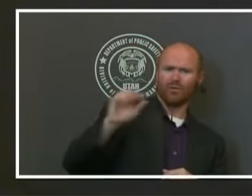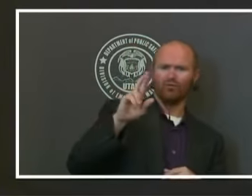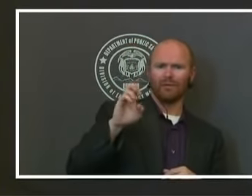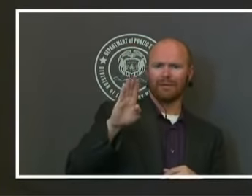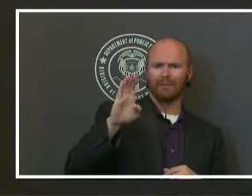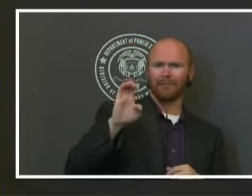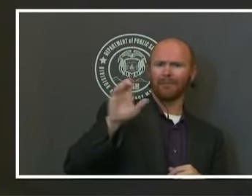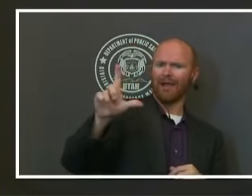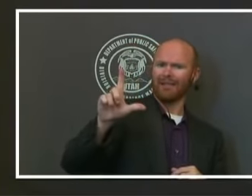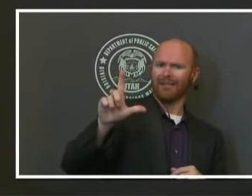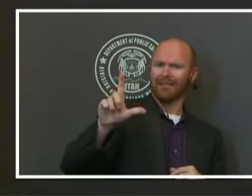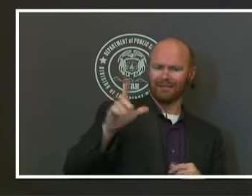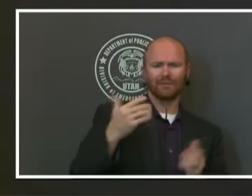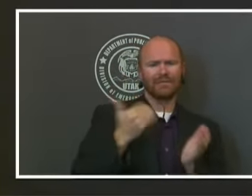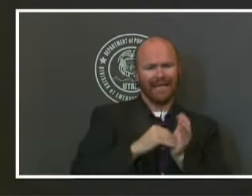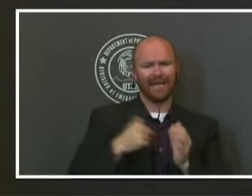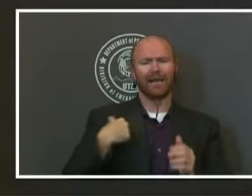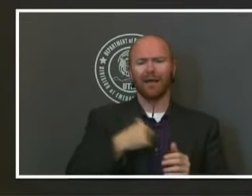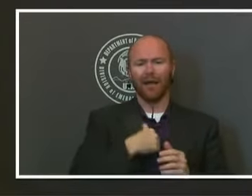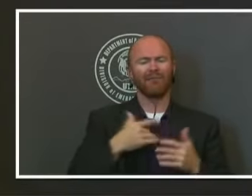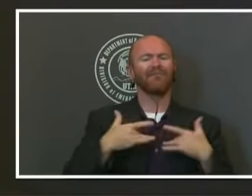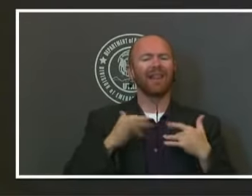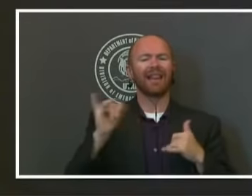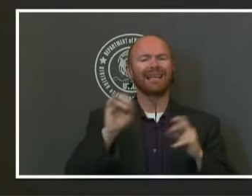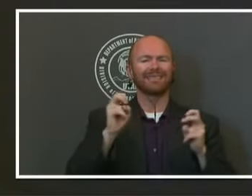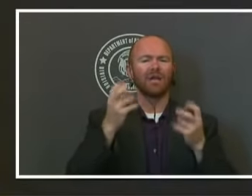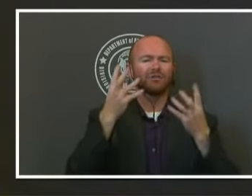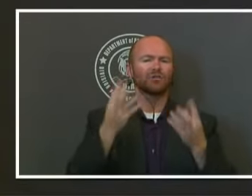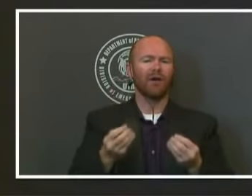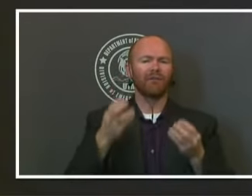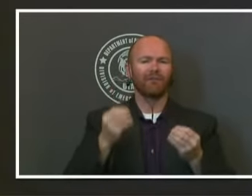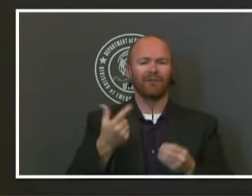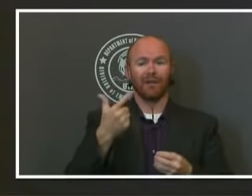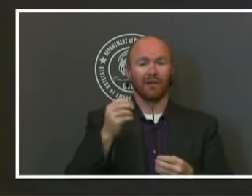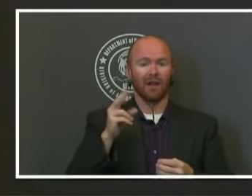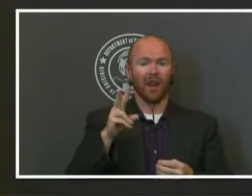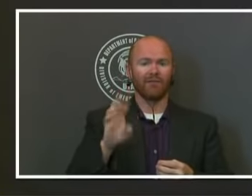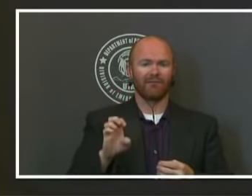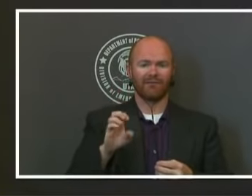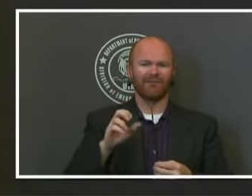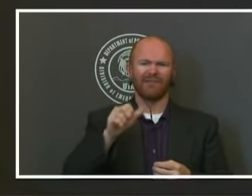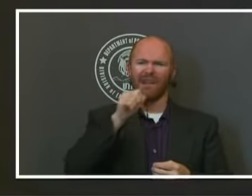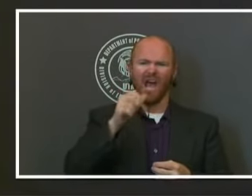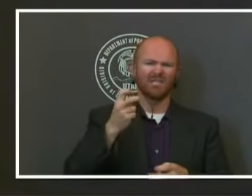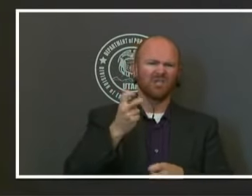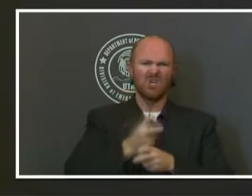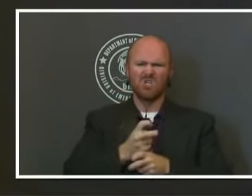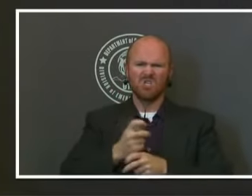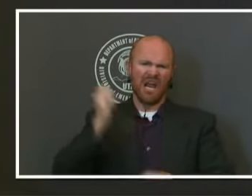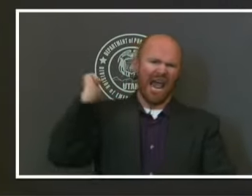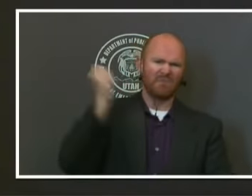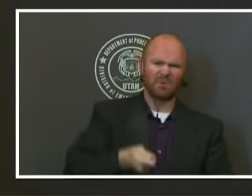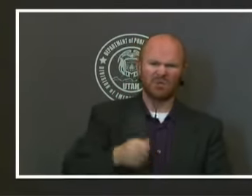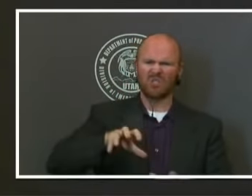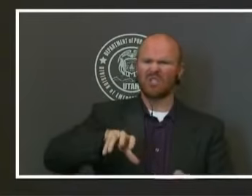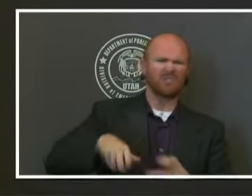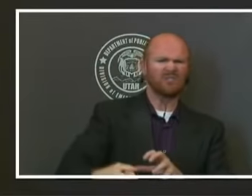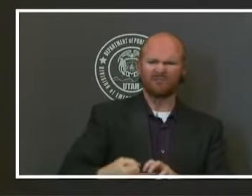he's governor is more of a velvet glove a softer touches